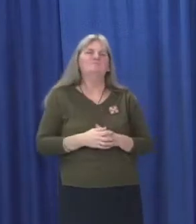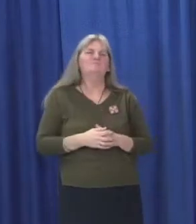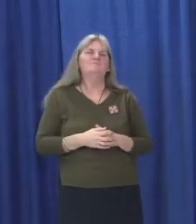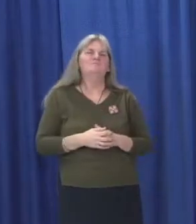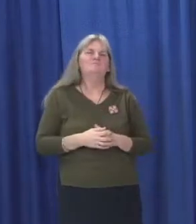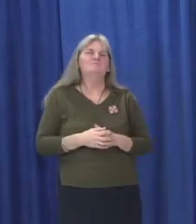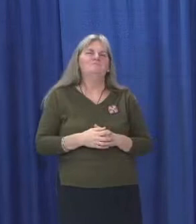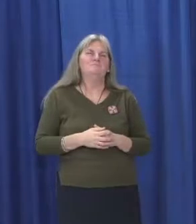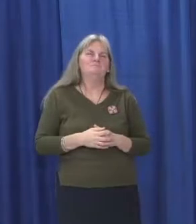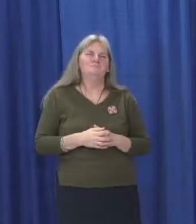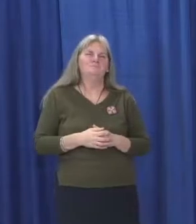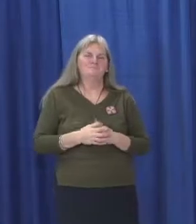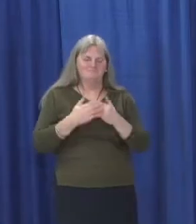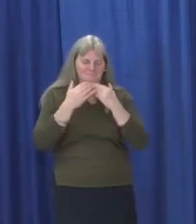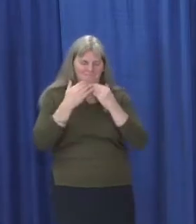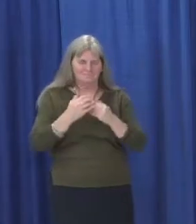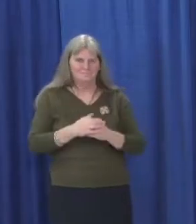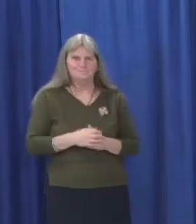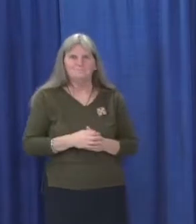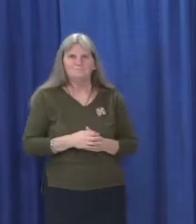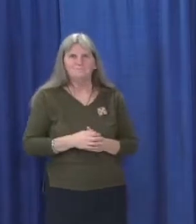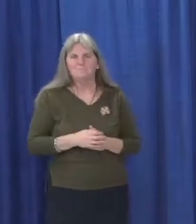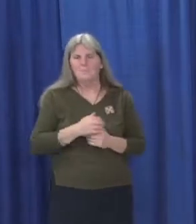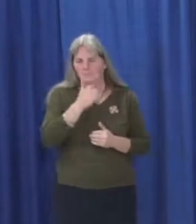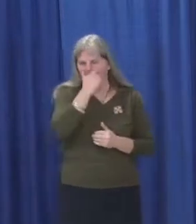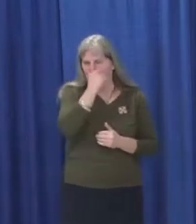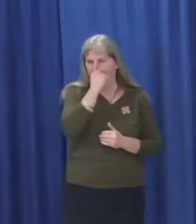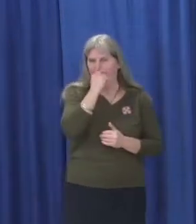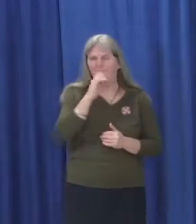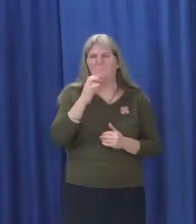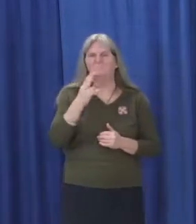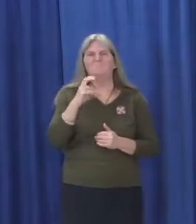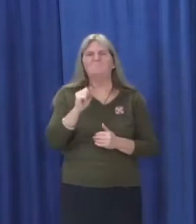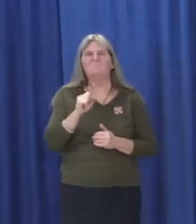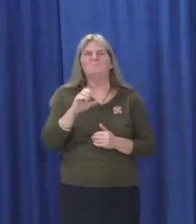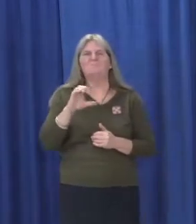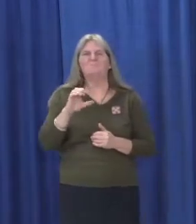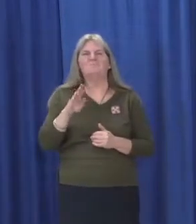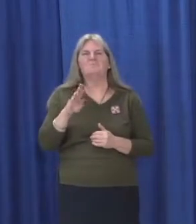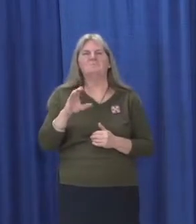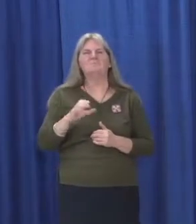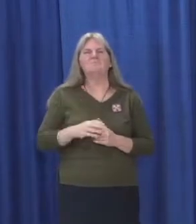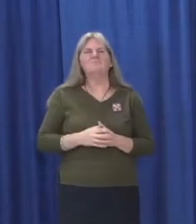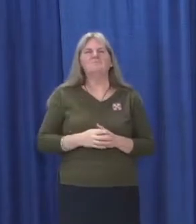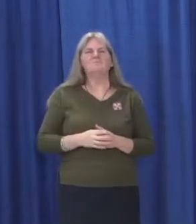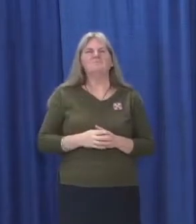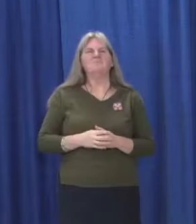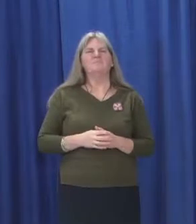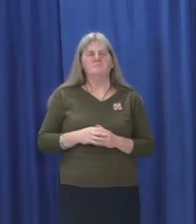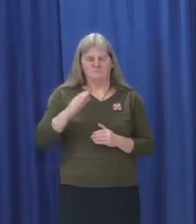Thank you. We will move to Chris from CBC.